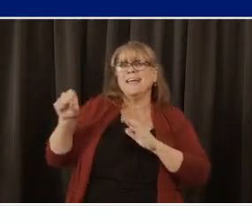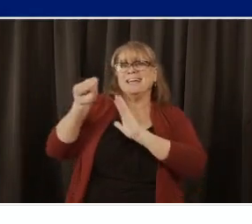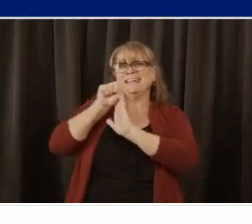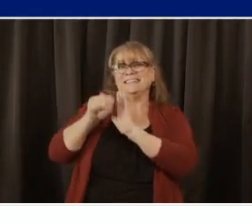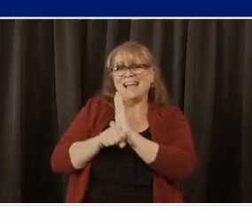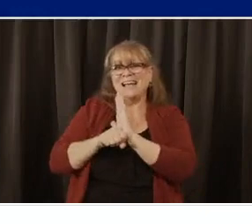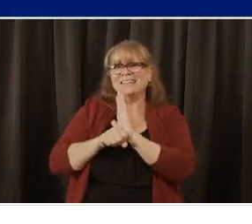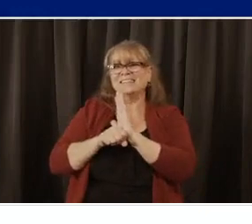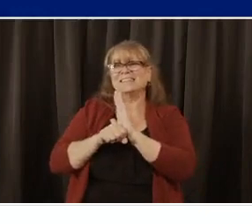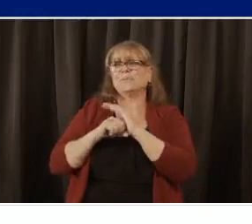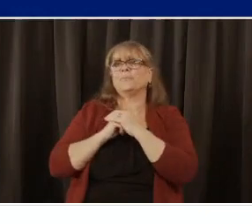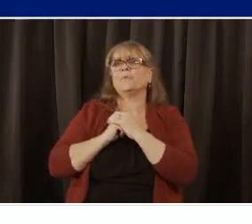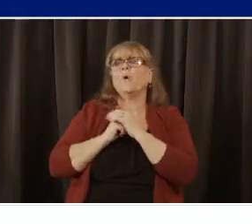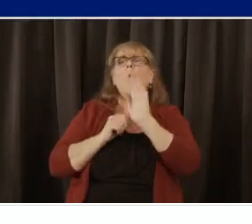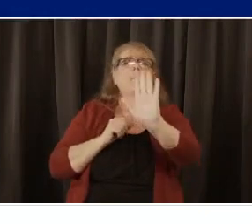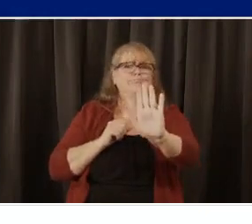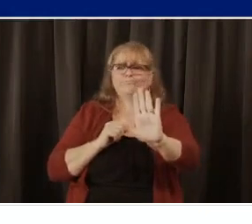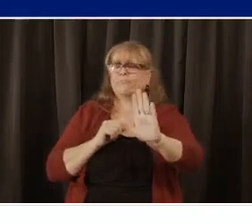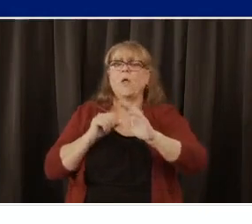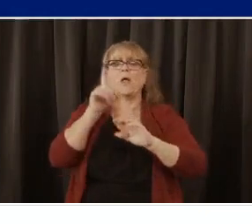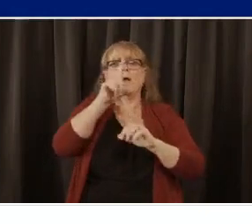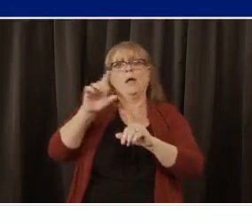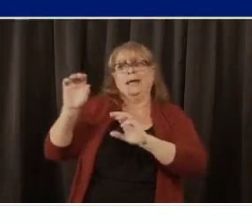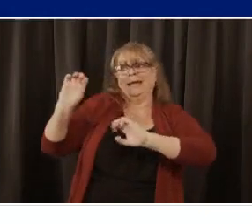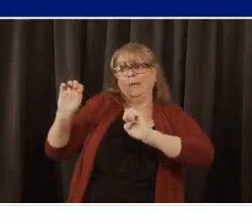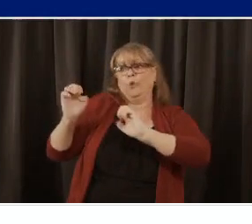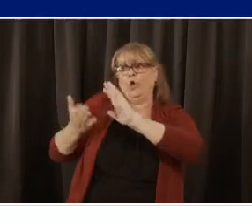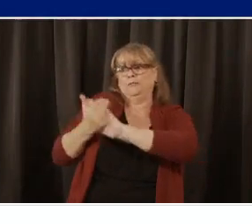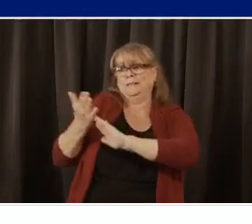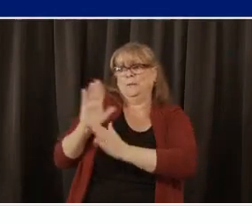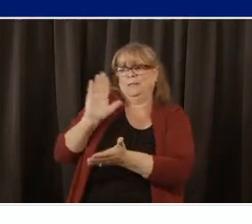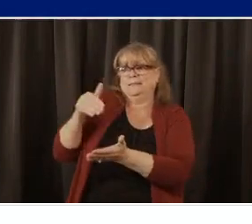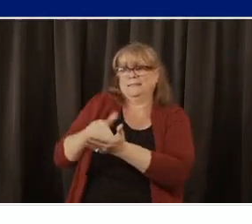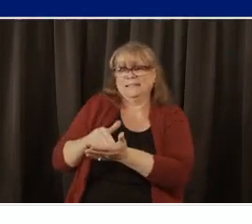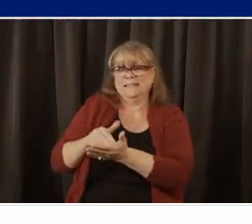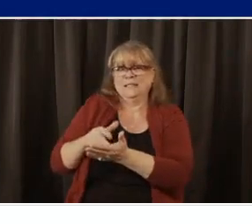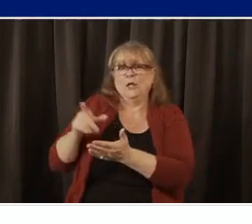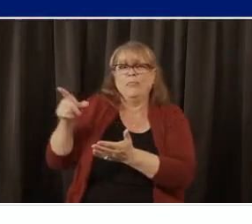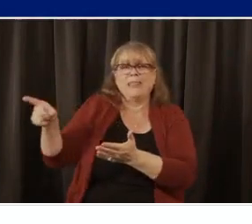with more traditional suppliers of healthcare resources such as Honeywell, and three M, we have